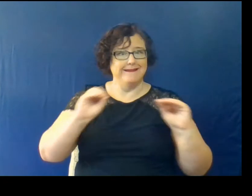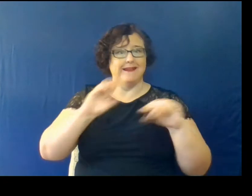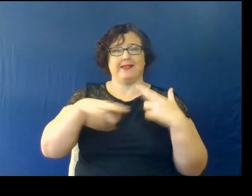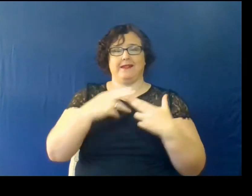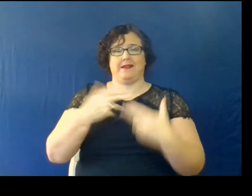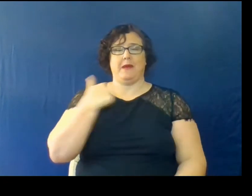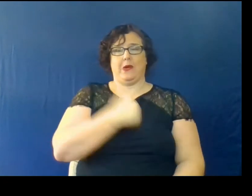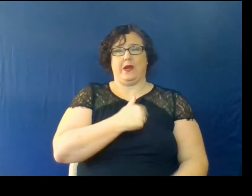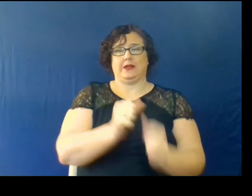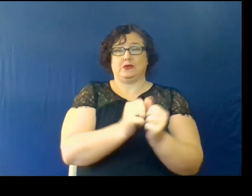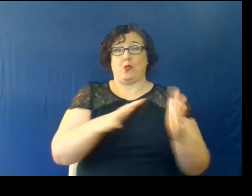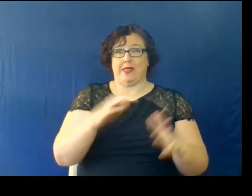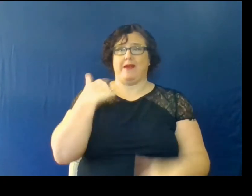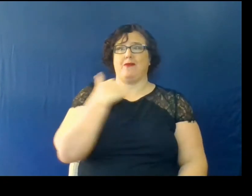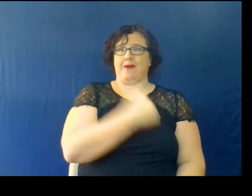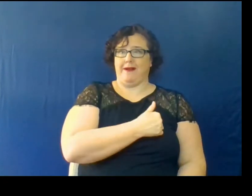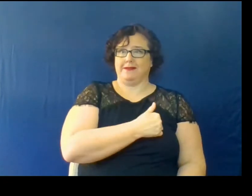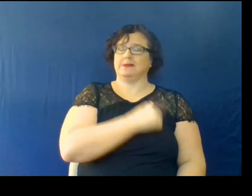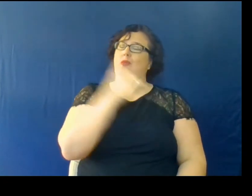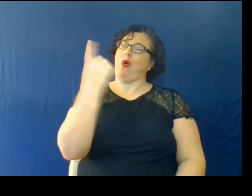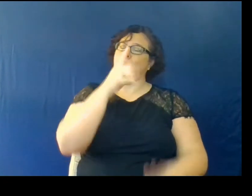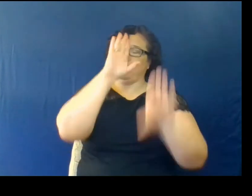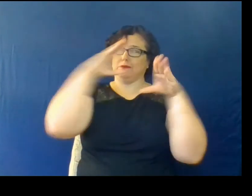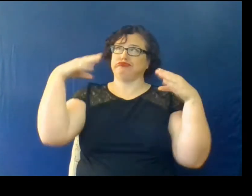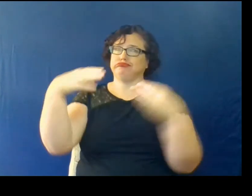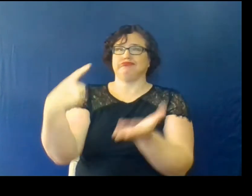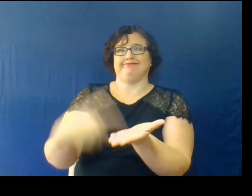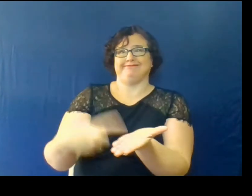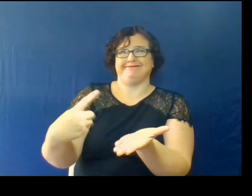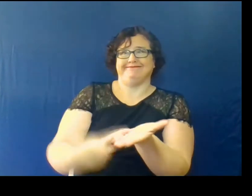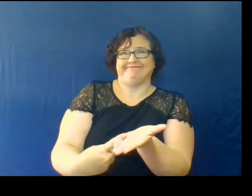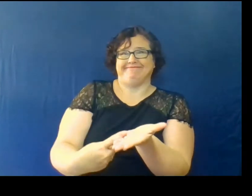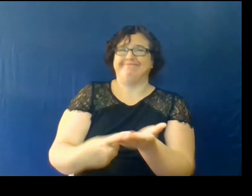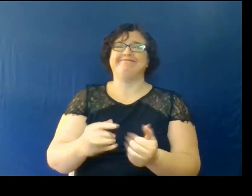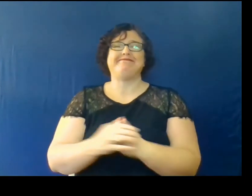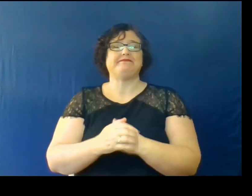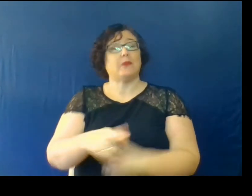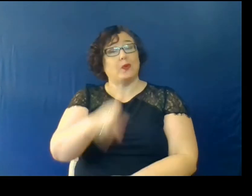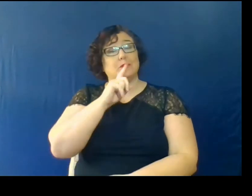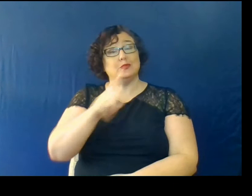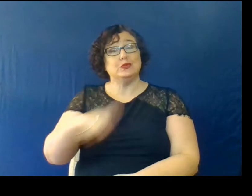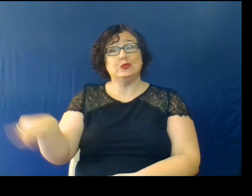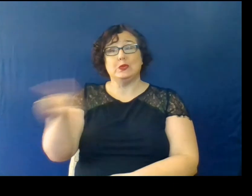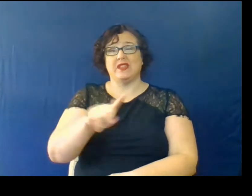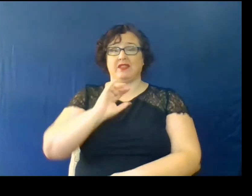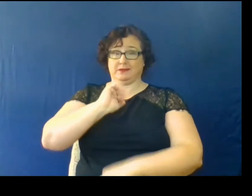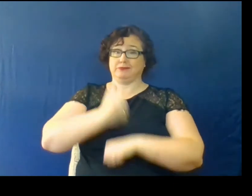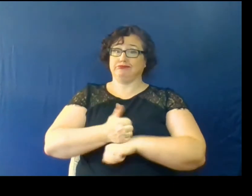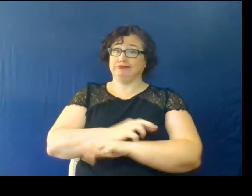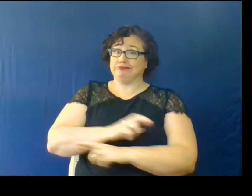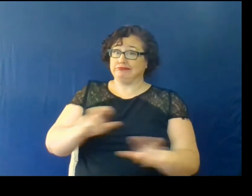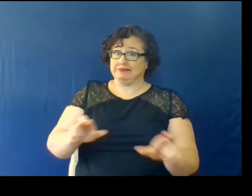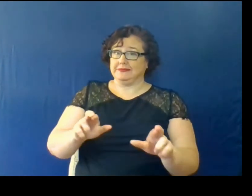at the center of our discussion. So I wanted to make sure that was in place. So my first question